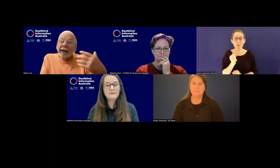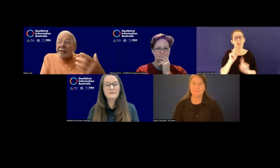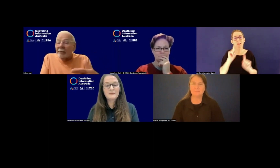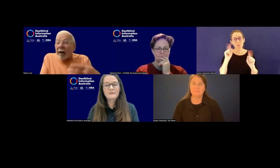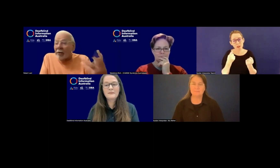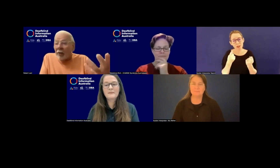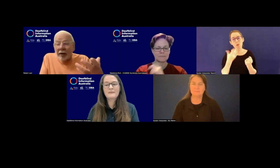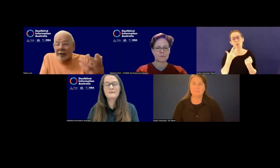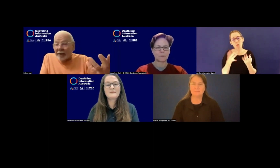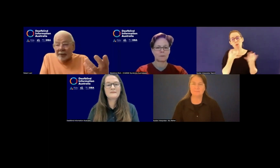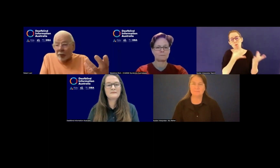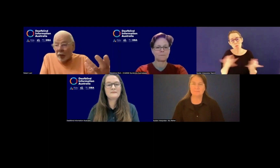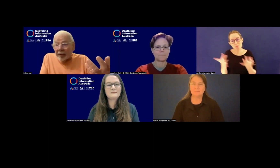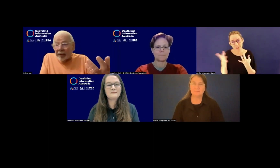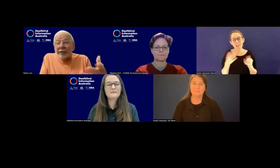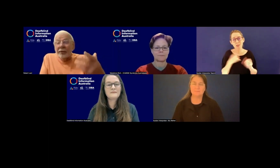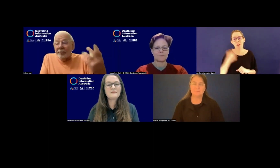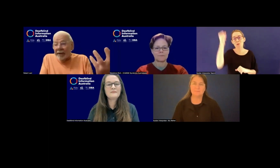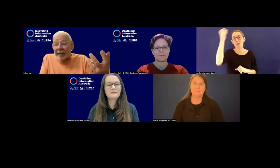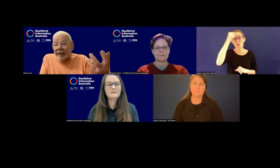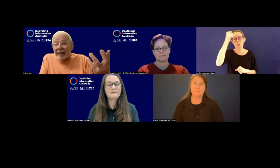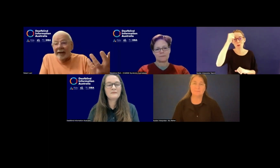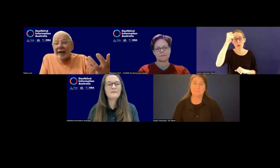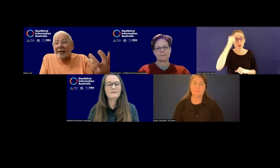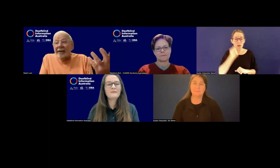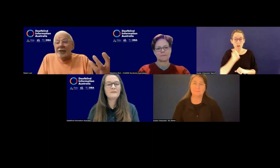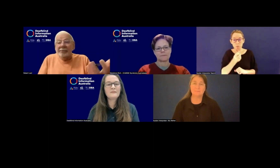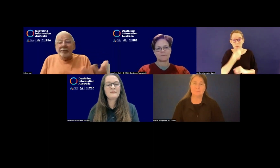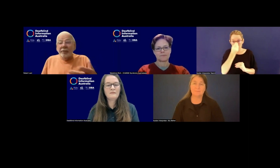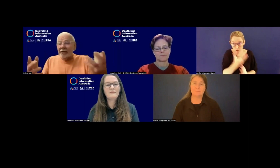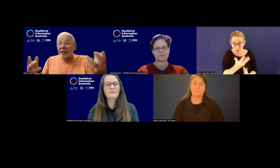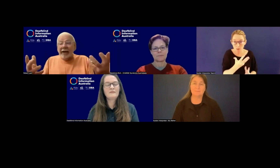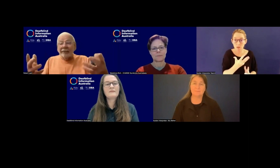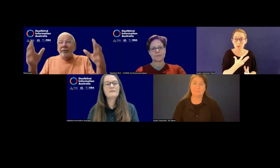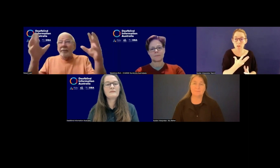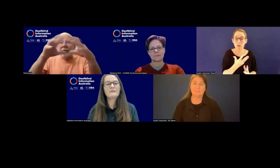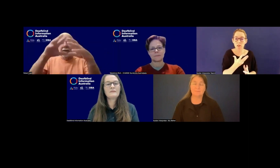And it might be already be the warning. It could be moving into that room where there's this